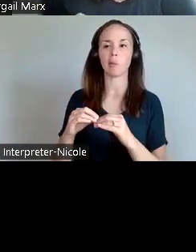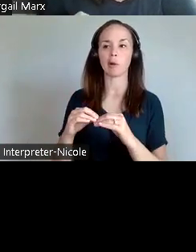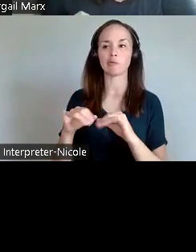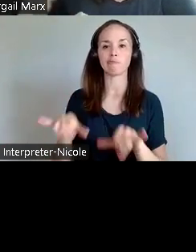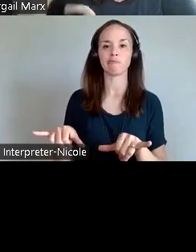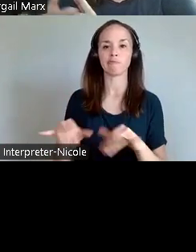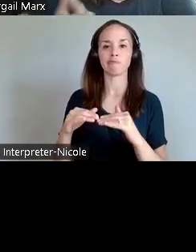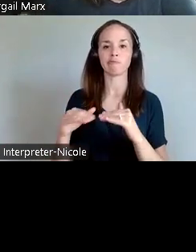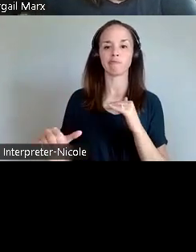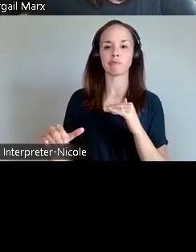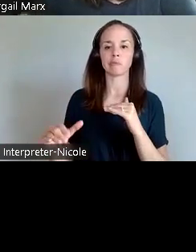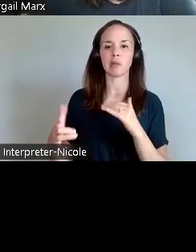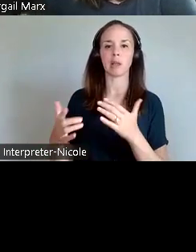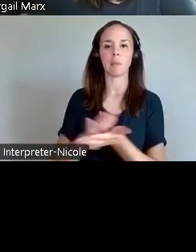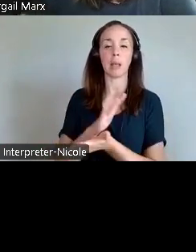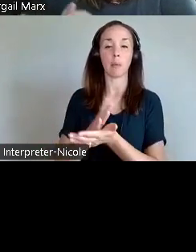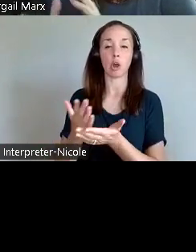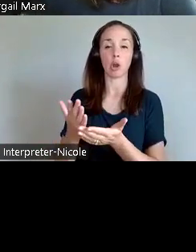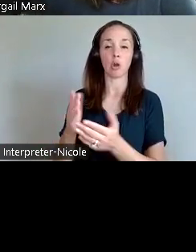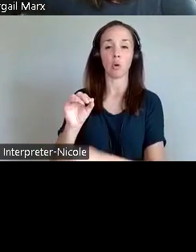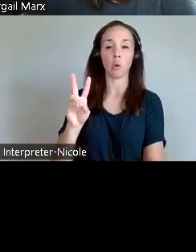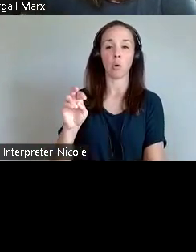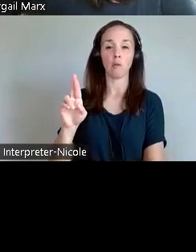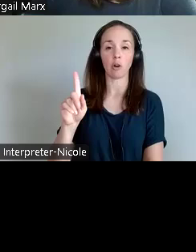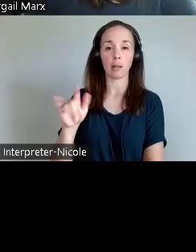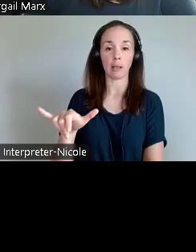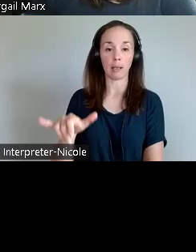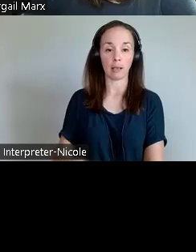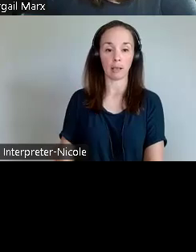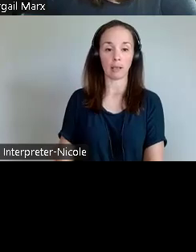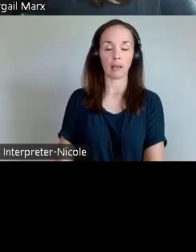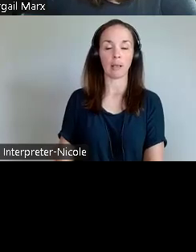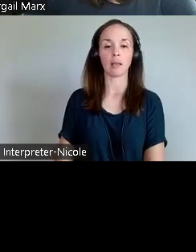maybe paper overlays that go in and out. We also need to think about the page set